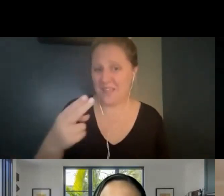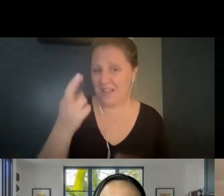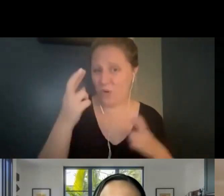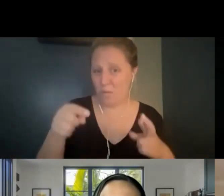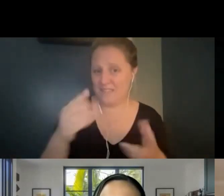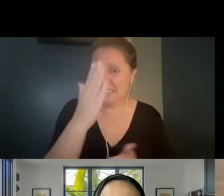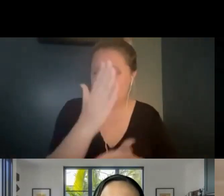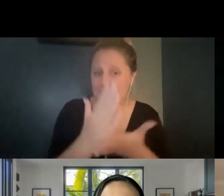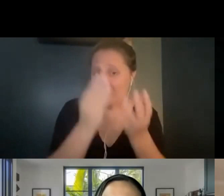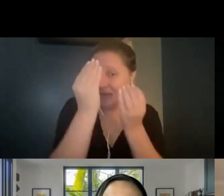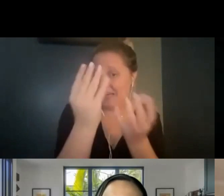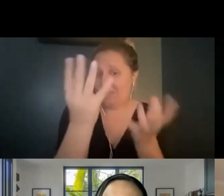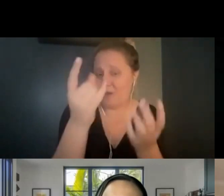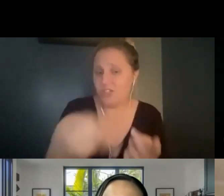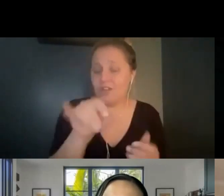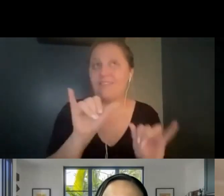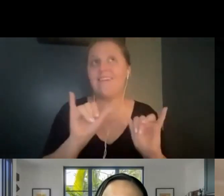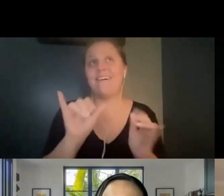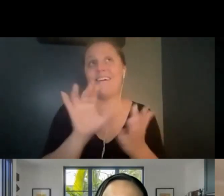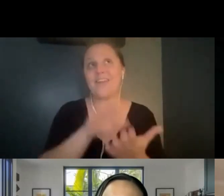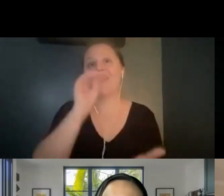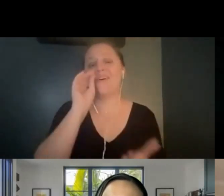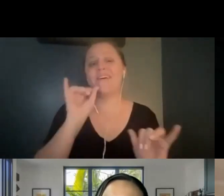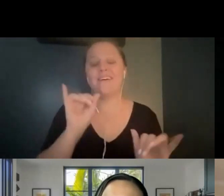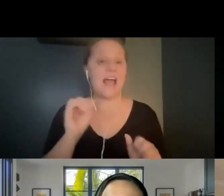can take away and everybody who's attended this evening can learn